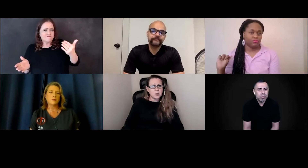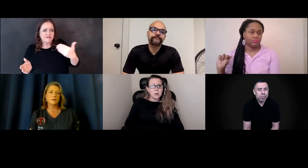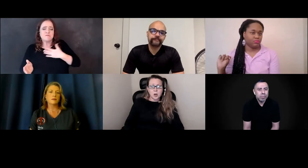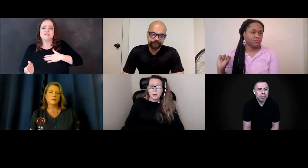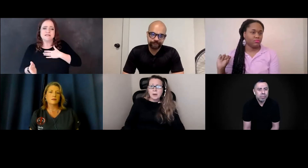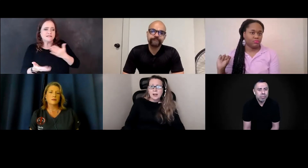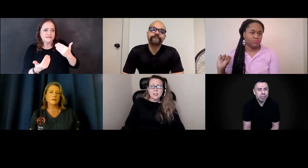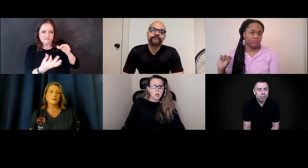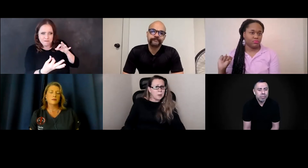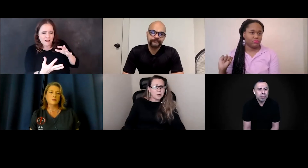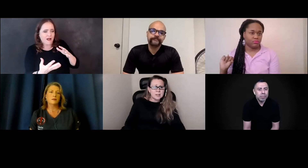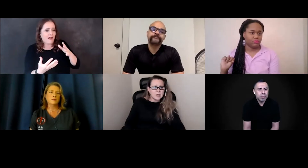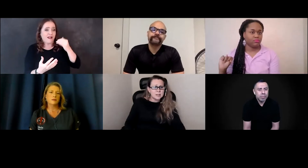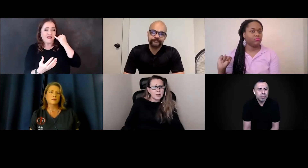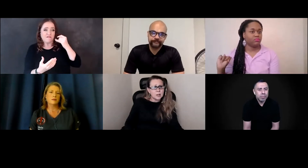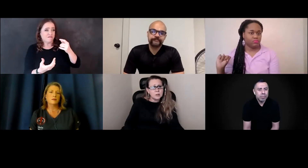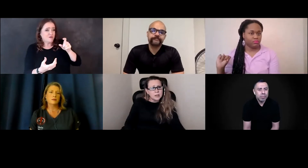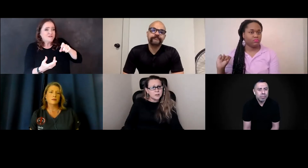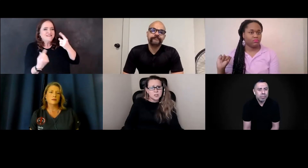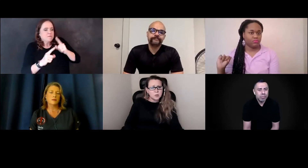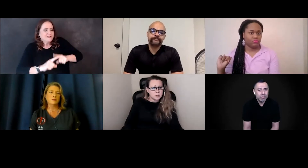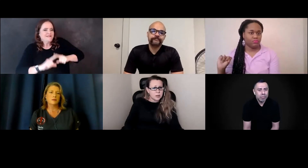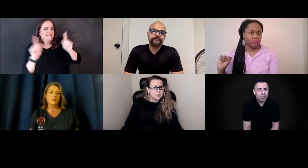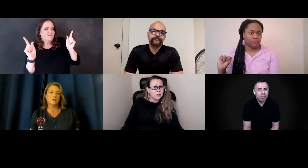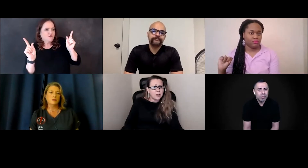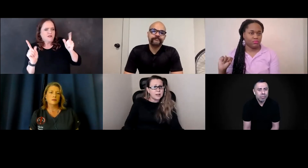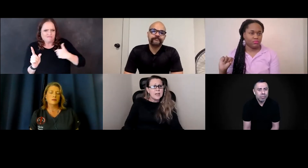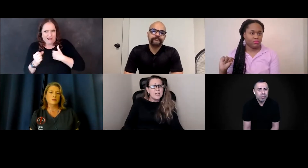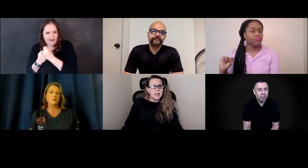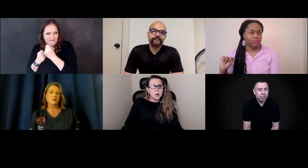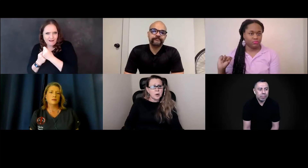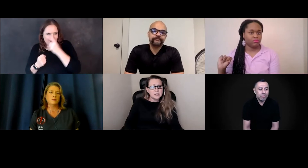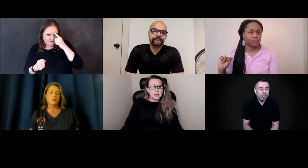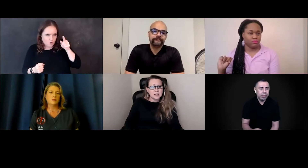Make sure you have an open mind and process and include that deaf student or deaf client in your process.